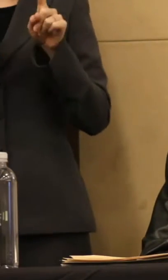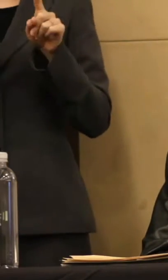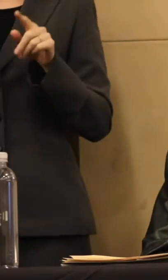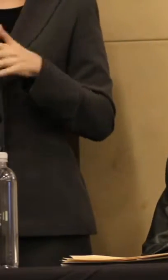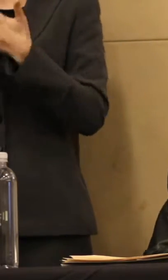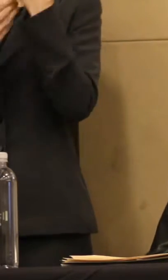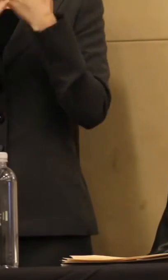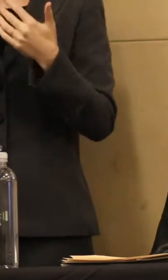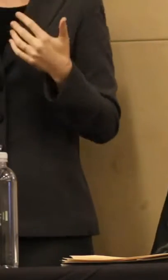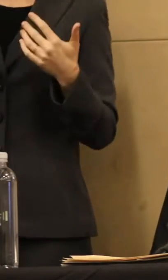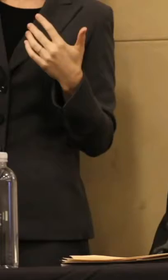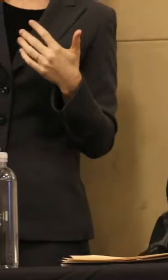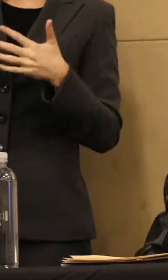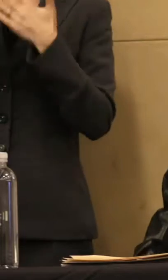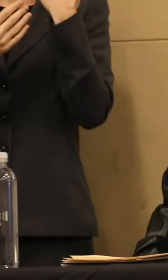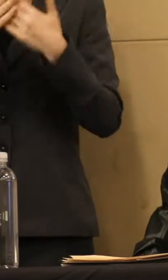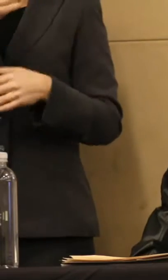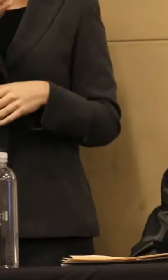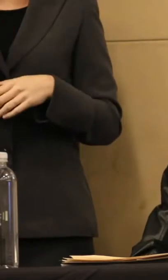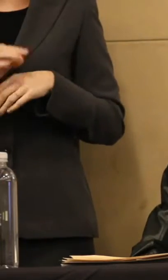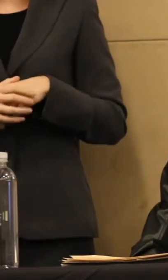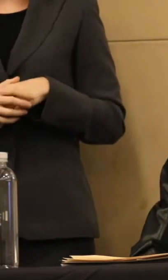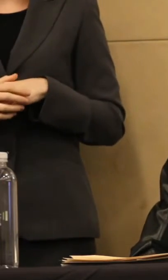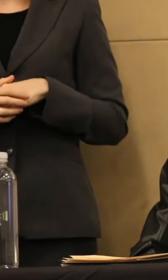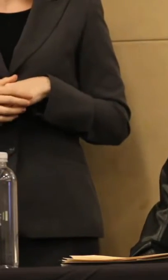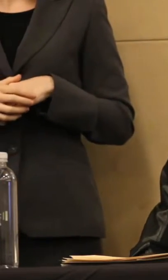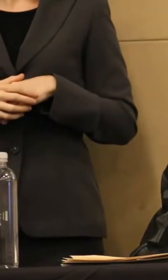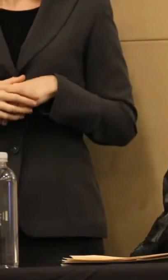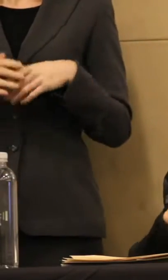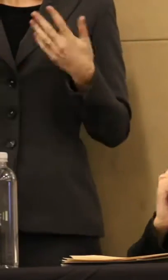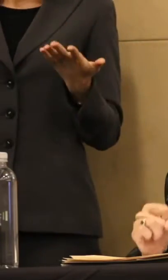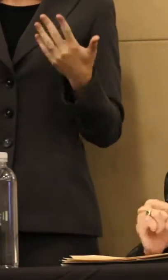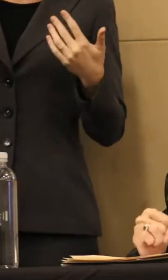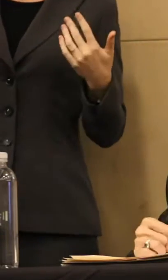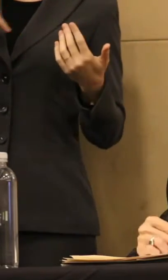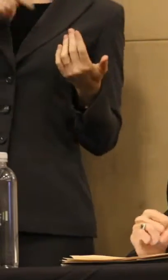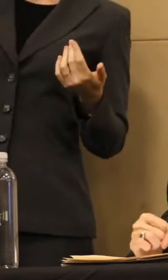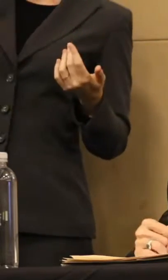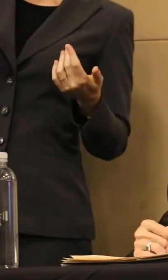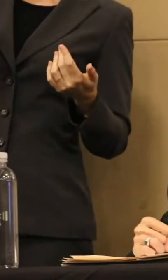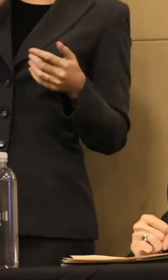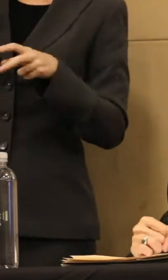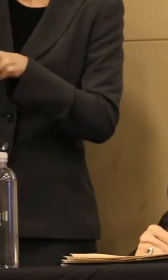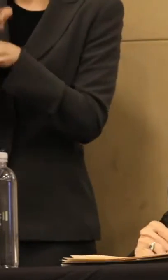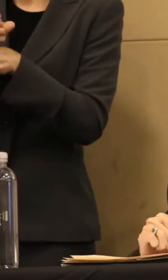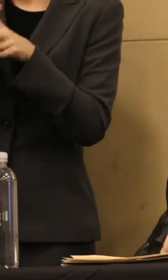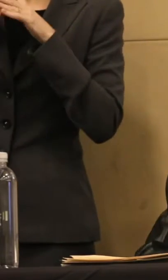So, we know that it's hard to start a career.